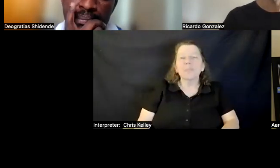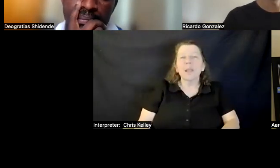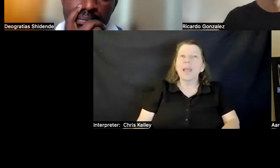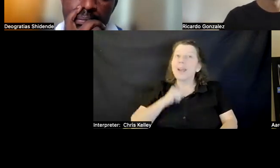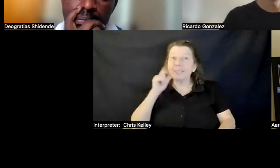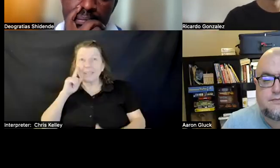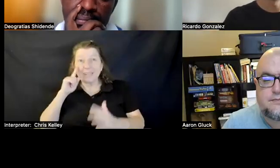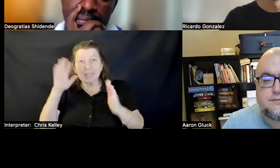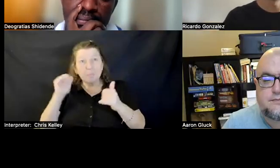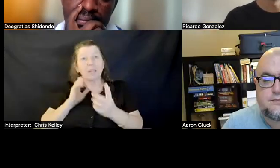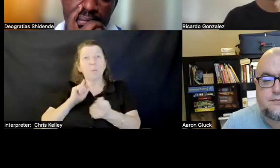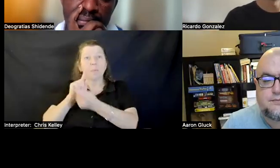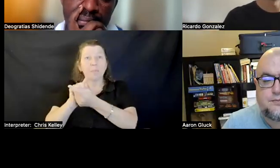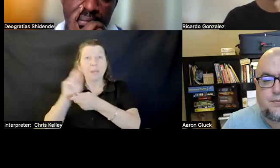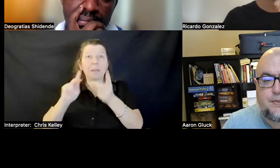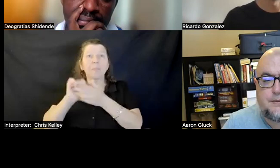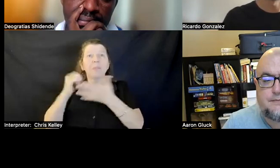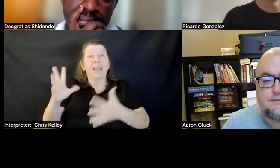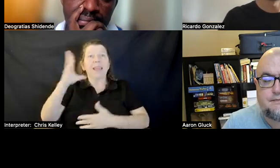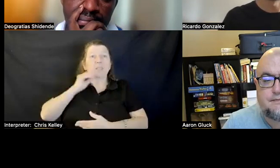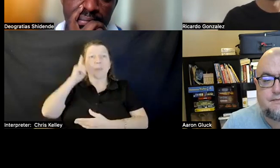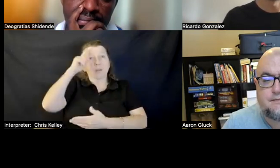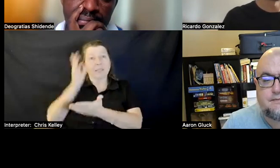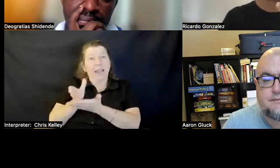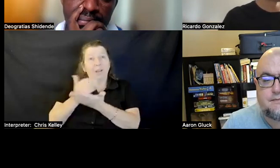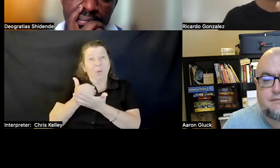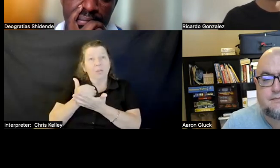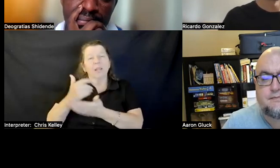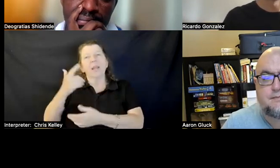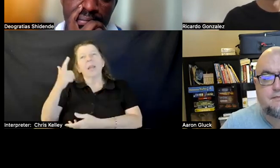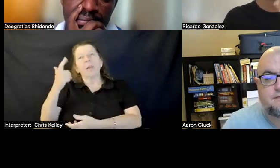THAT HAD EXPERIENCED PSYCHOSIS, ESPECIALLY SINCE I HAD A BACKGROUND IN EMIGRATING FROM ITALY.